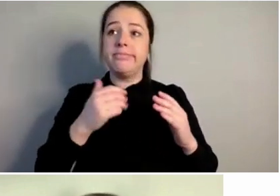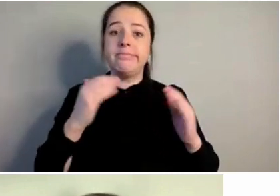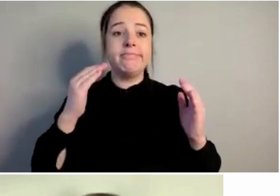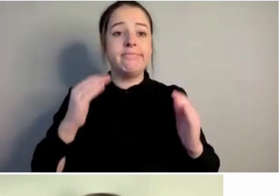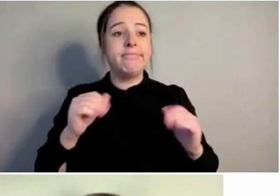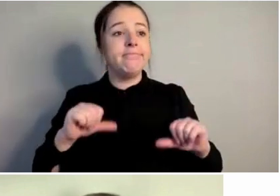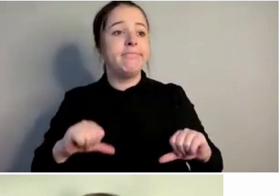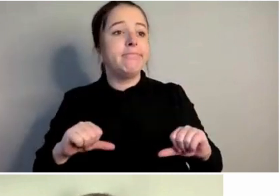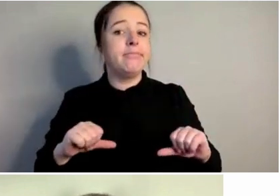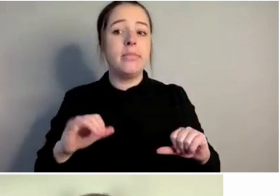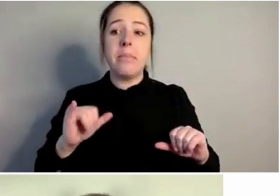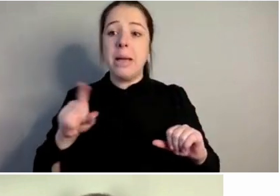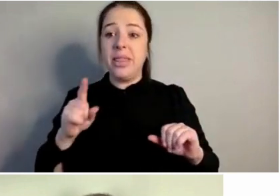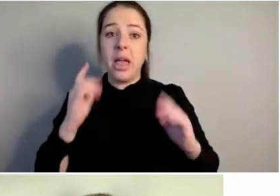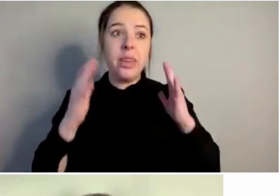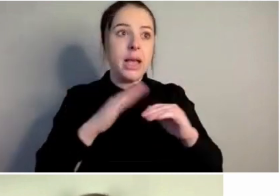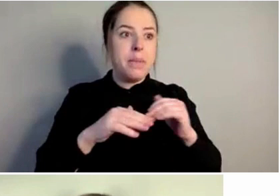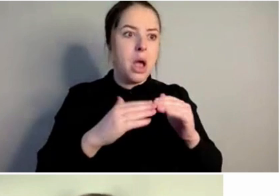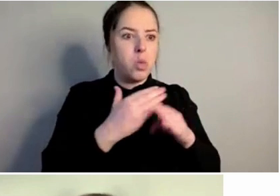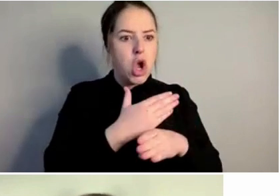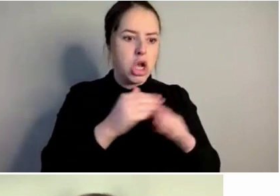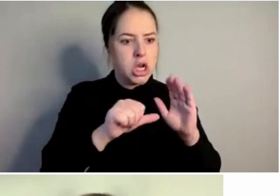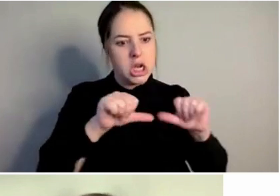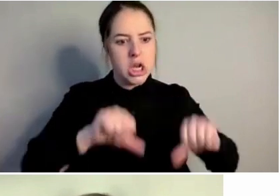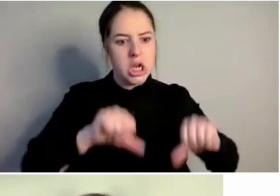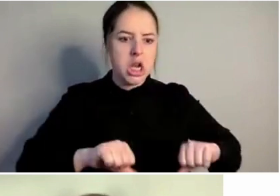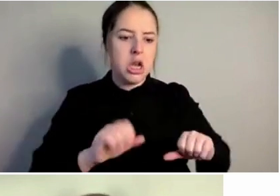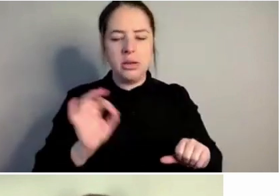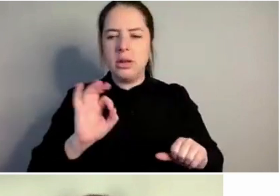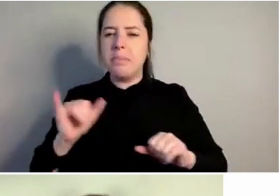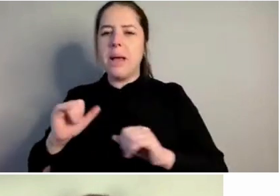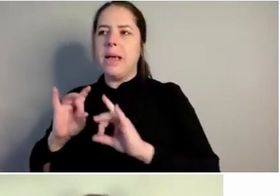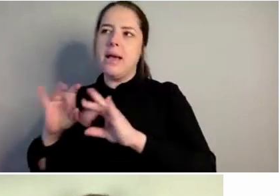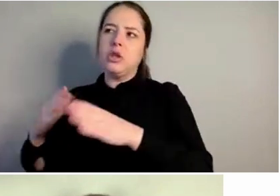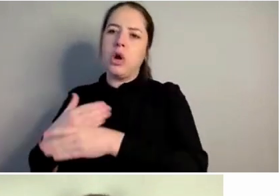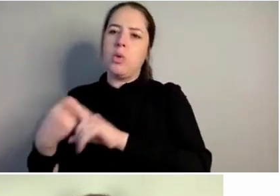it might be about something that's bothering or something significant going on outside.